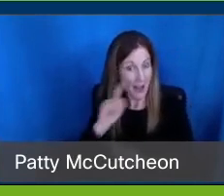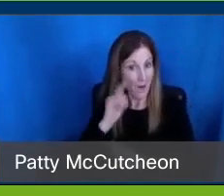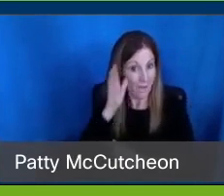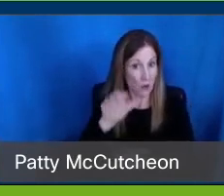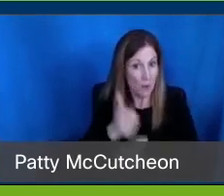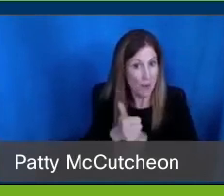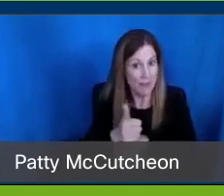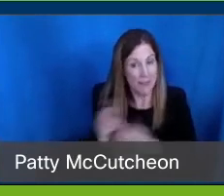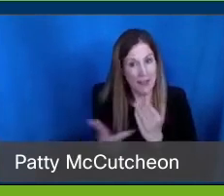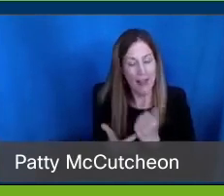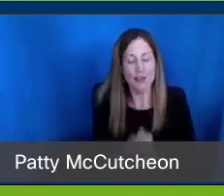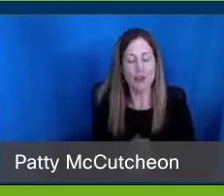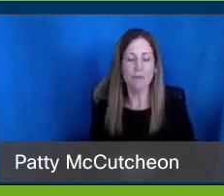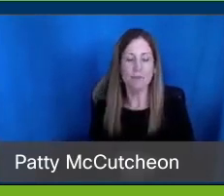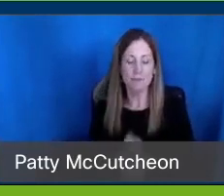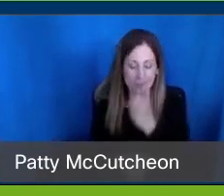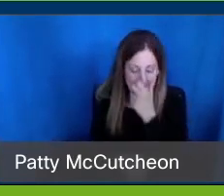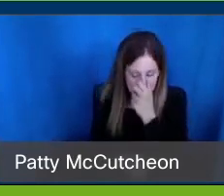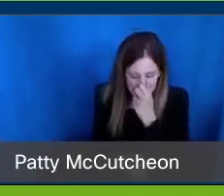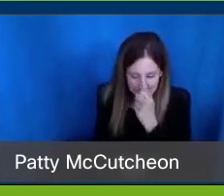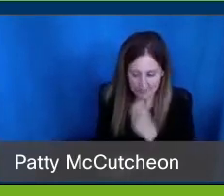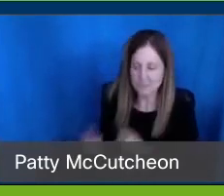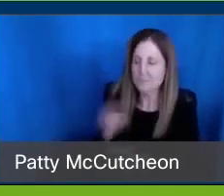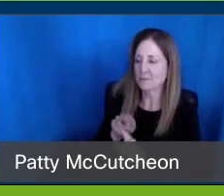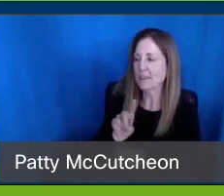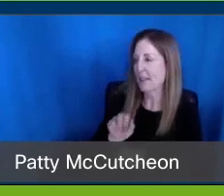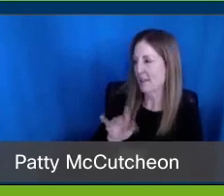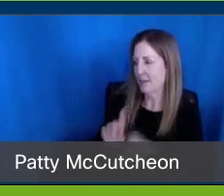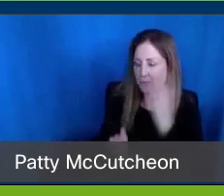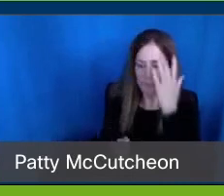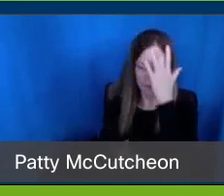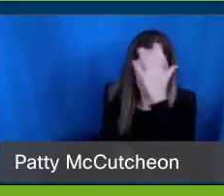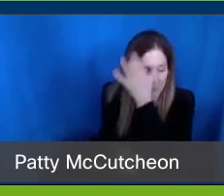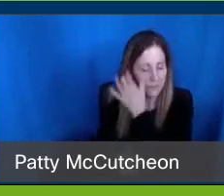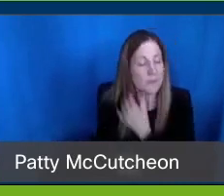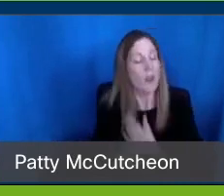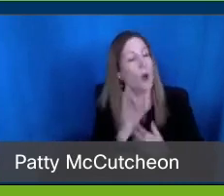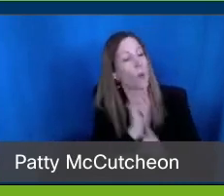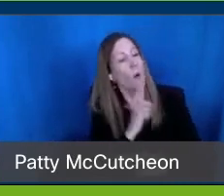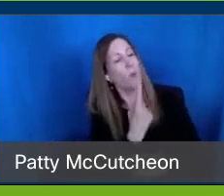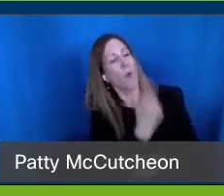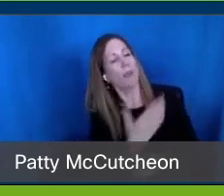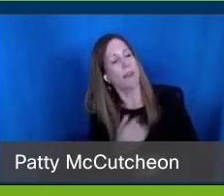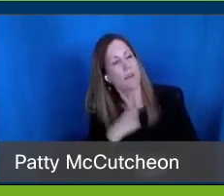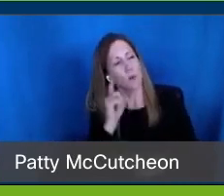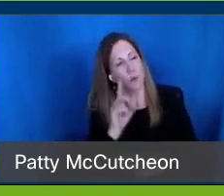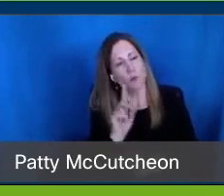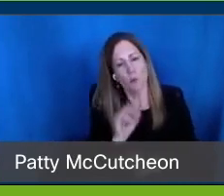[David] Well, one of the things we're gonna do is develop a, I believe it's called a Google Home Service,